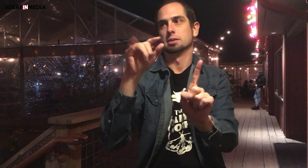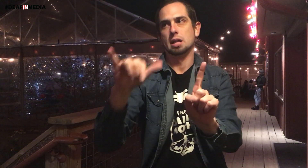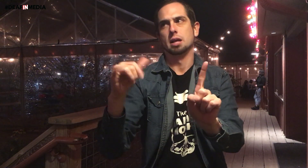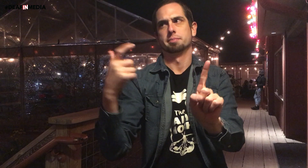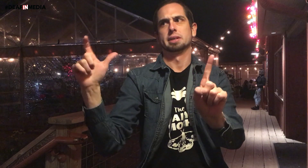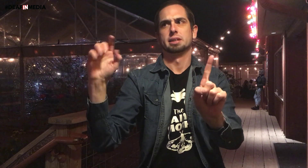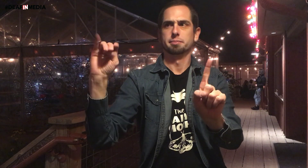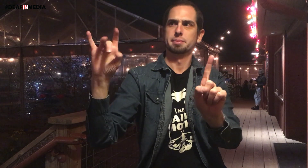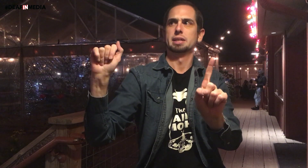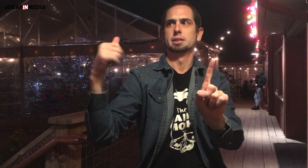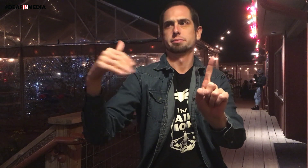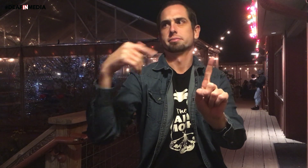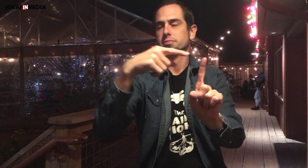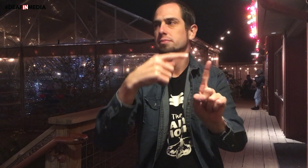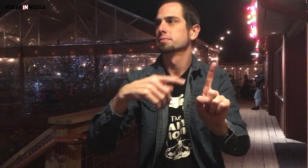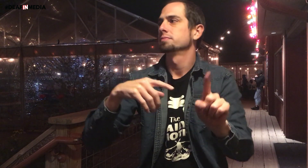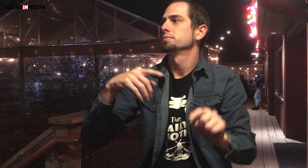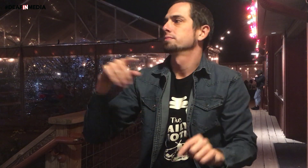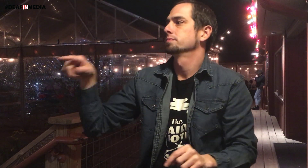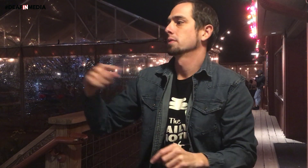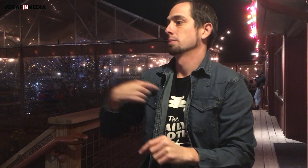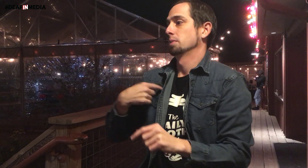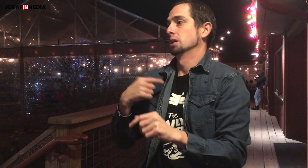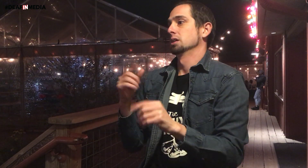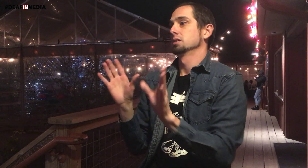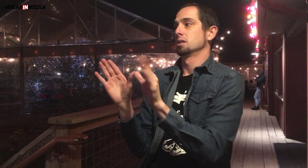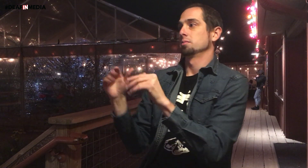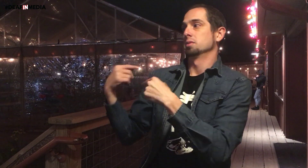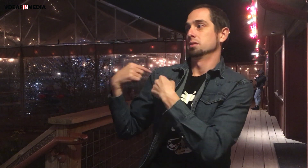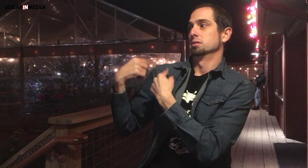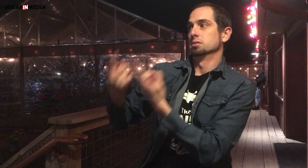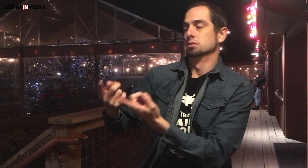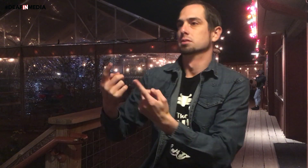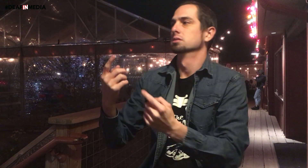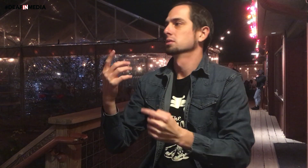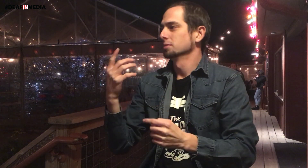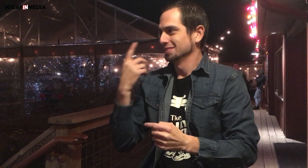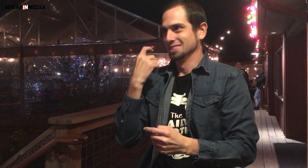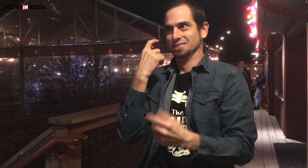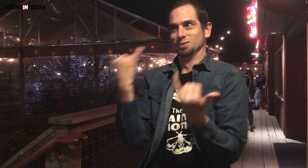It was a big change and a lot of media exposure. In my experience at the Daily Moth